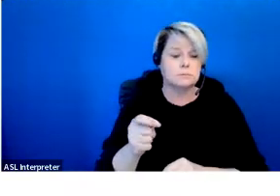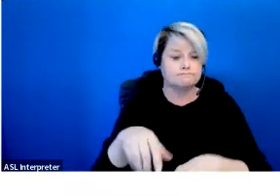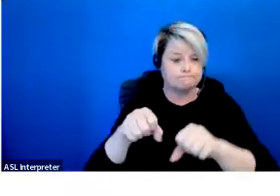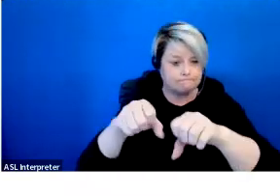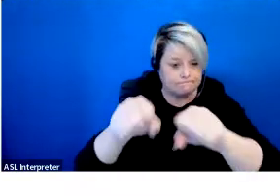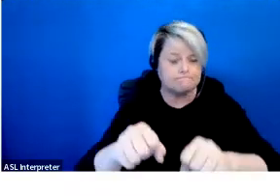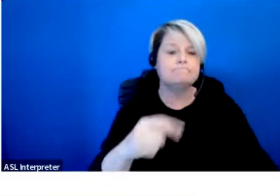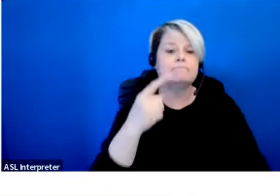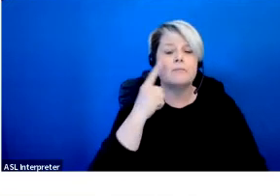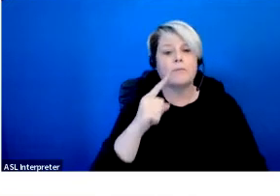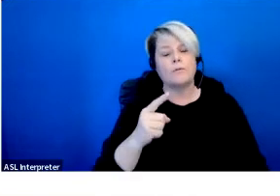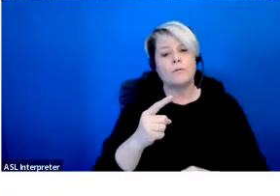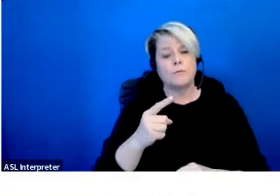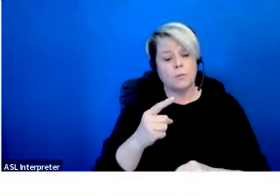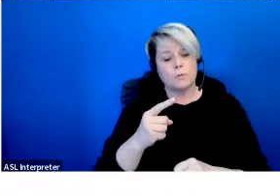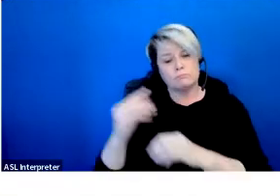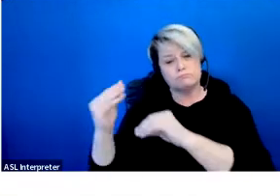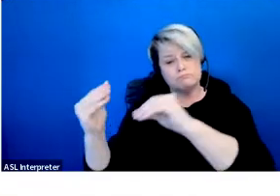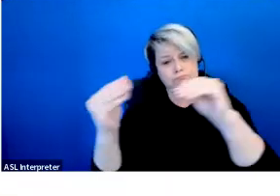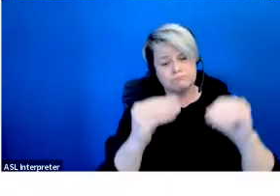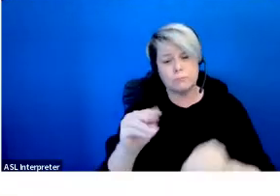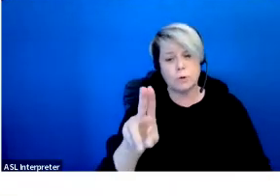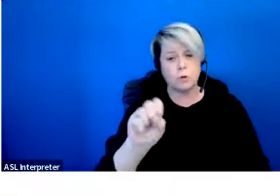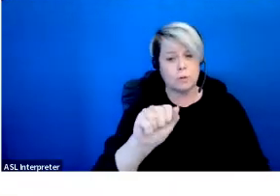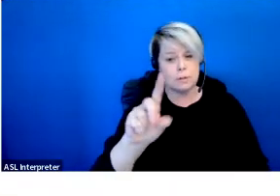and she actively involved for creating new